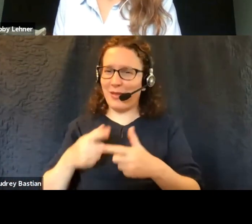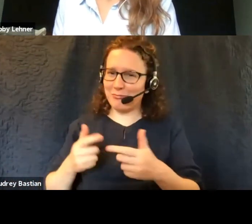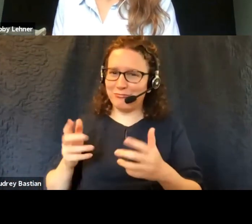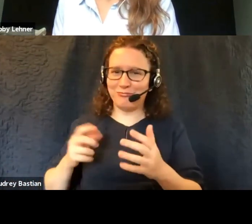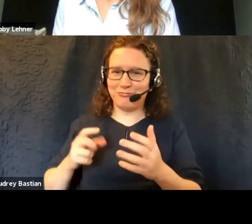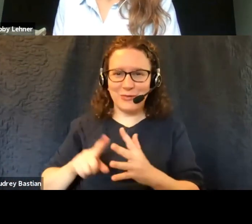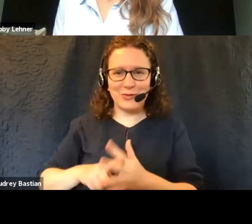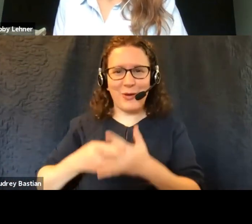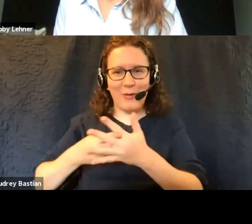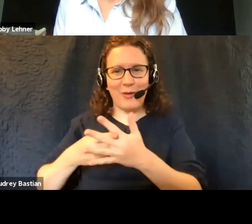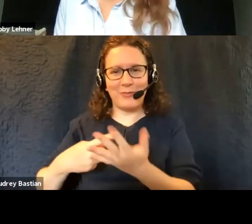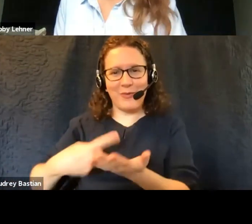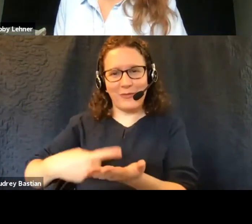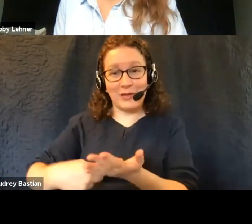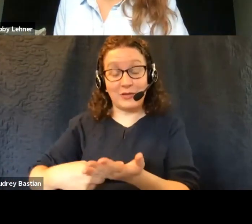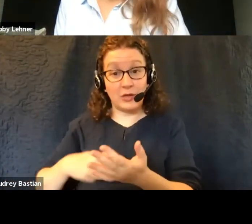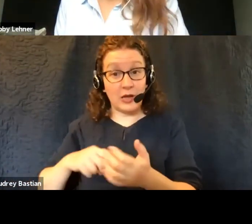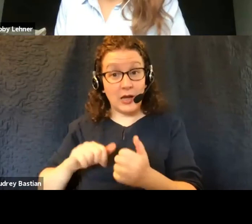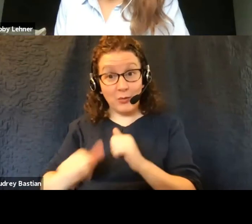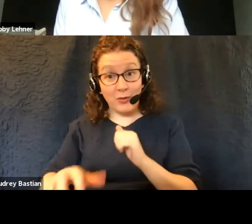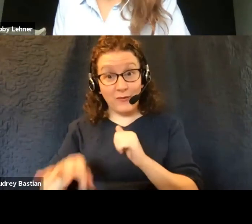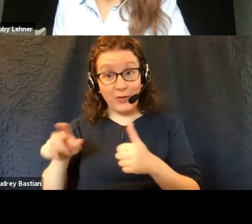job doing that.